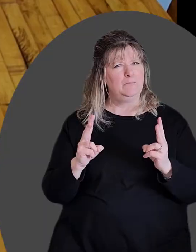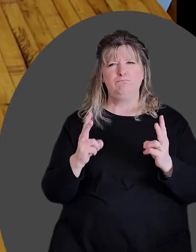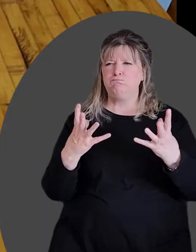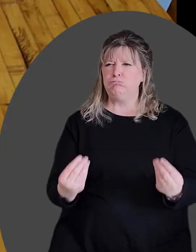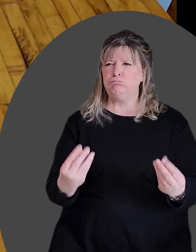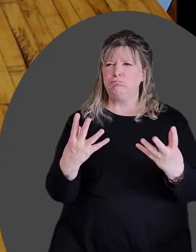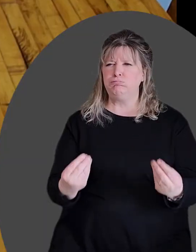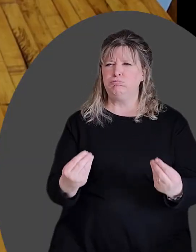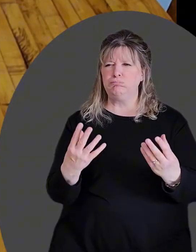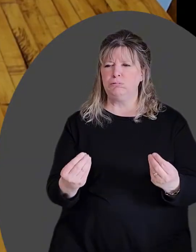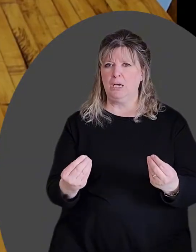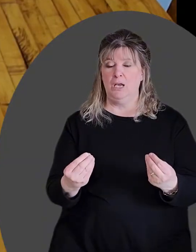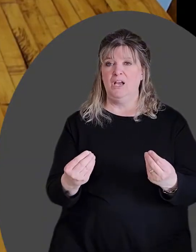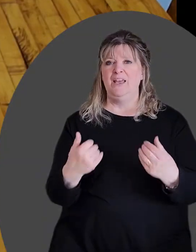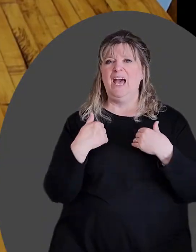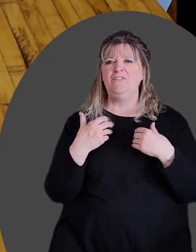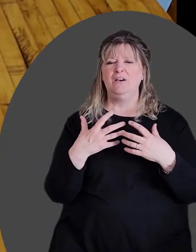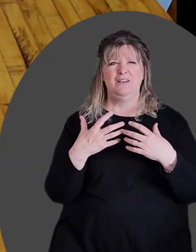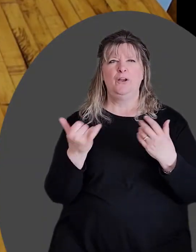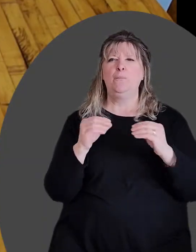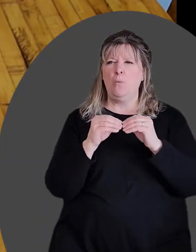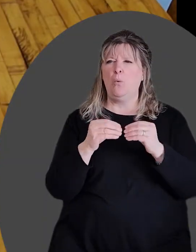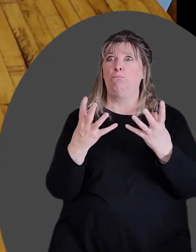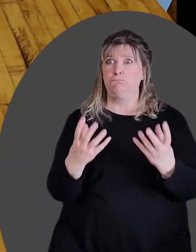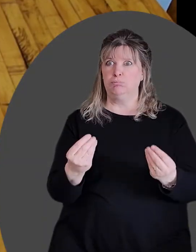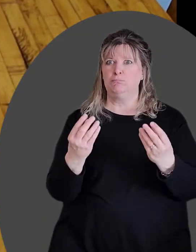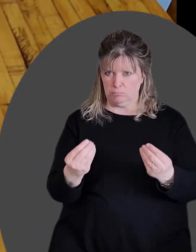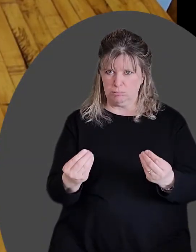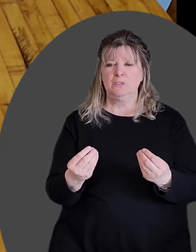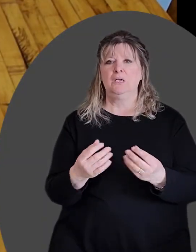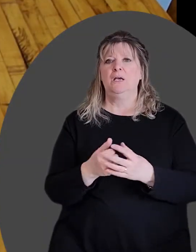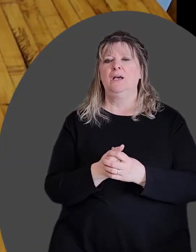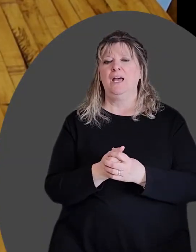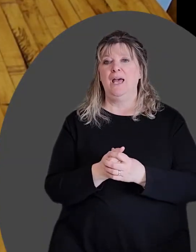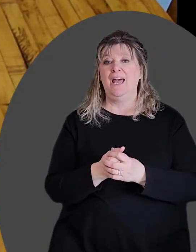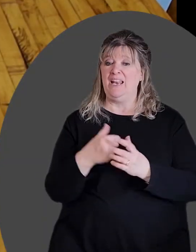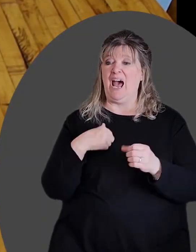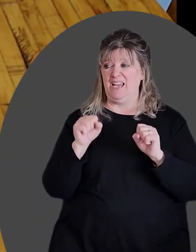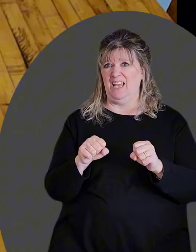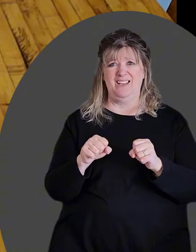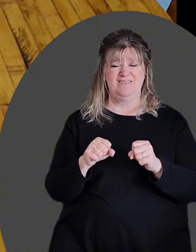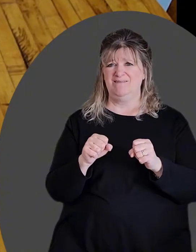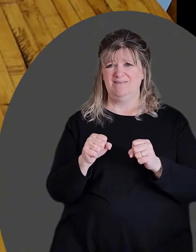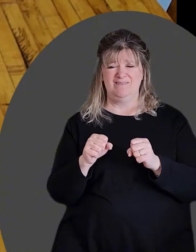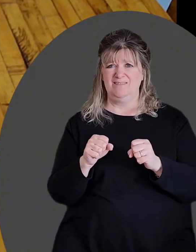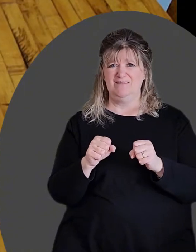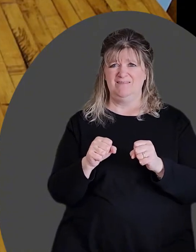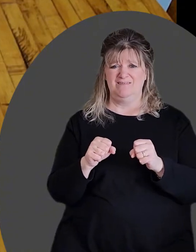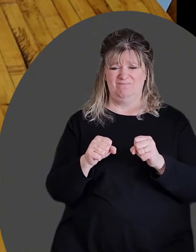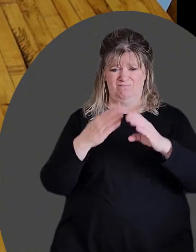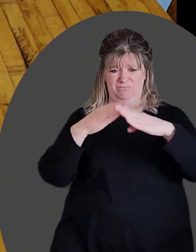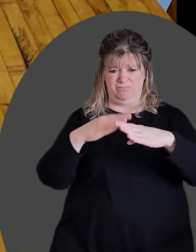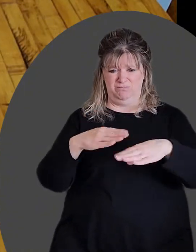they got a lot more mushy and I can just um crumble them apart